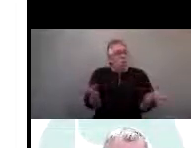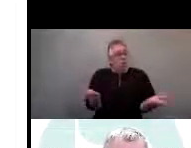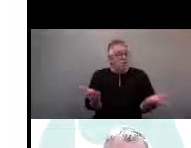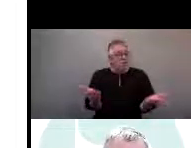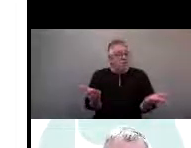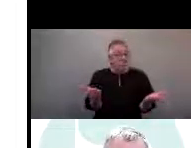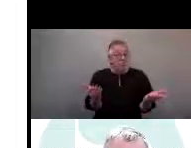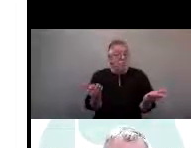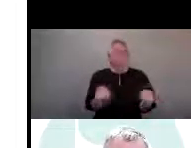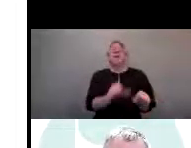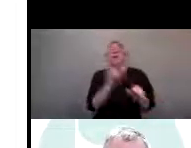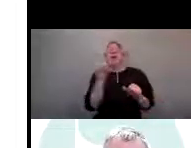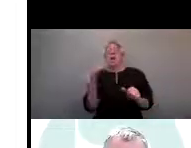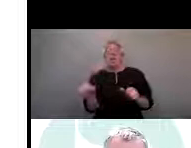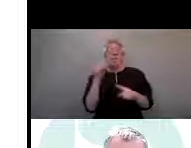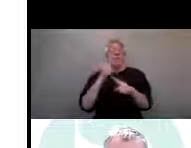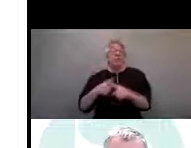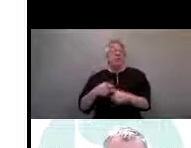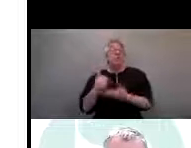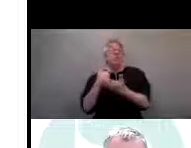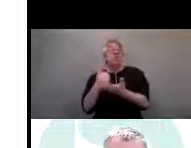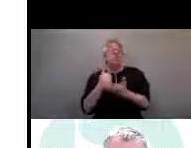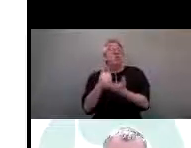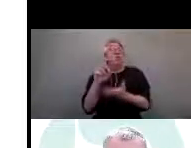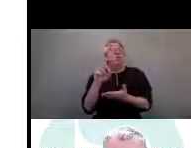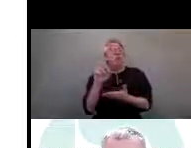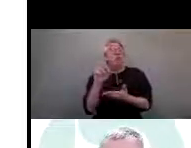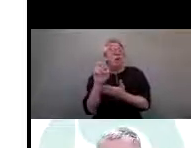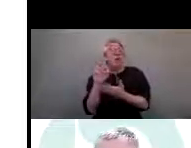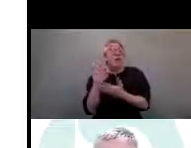. You will then have all the